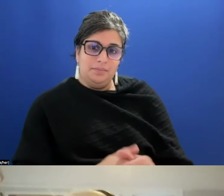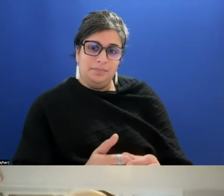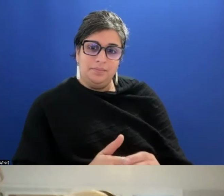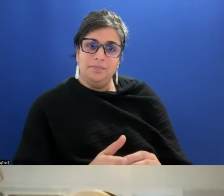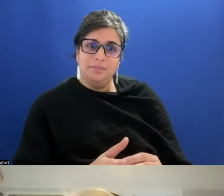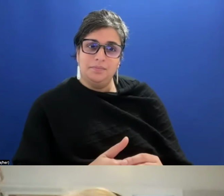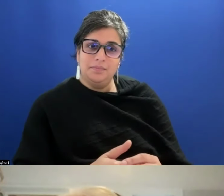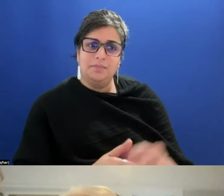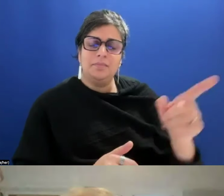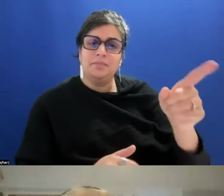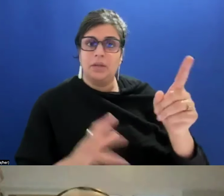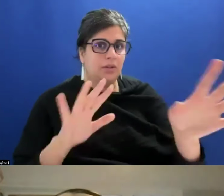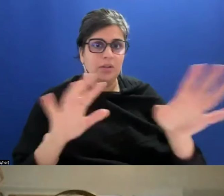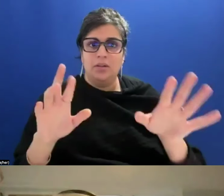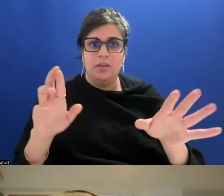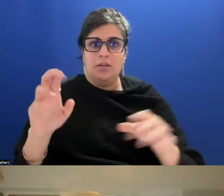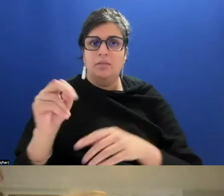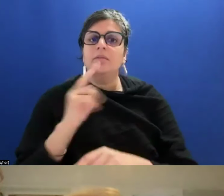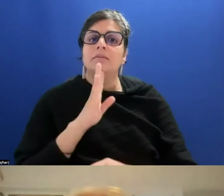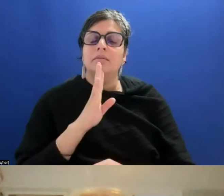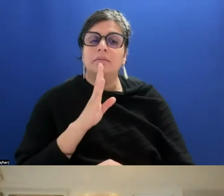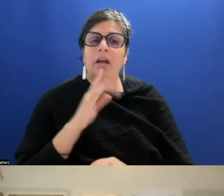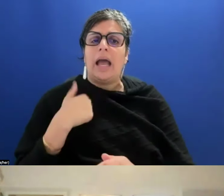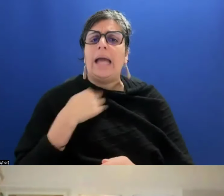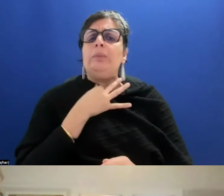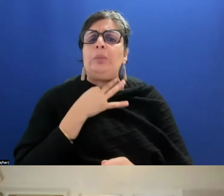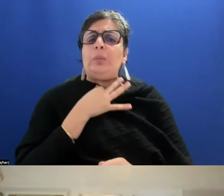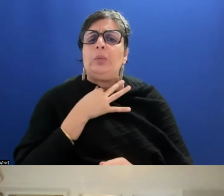I'm sure about how the and made you talked